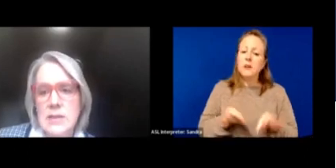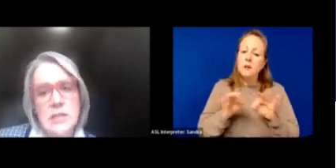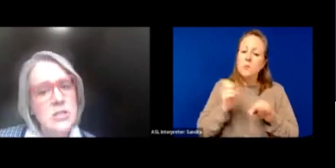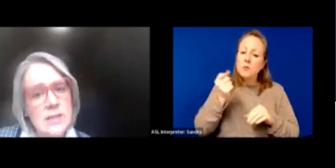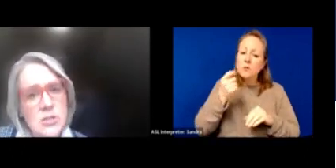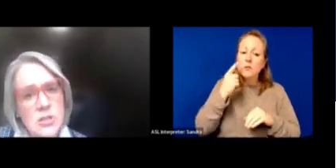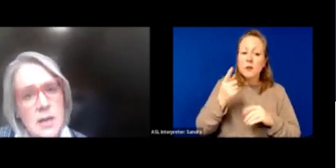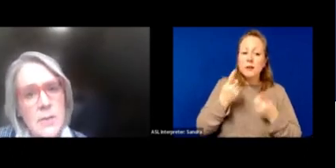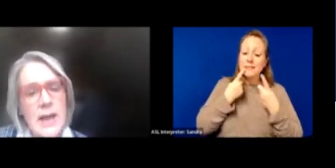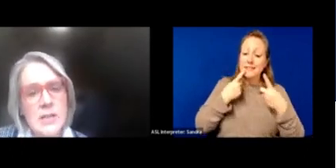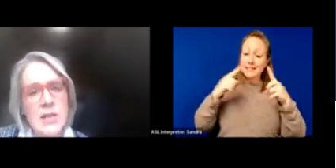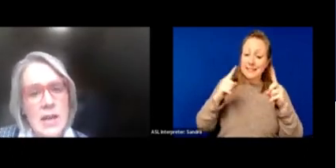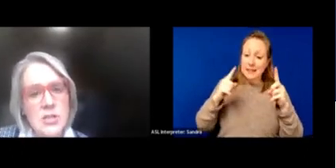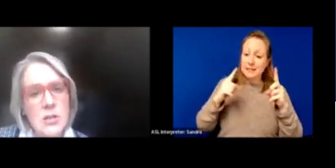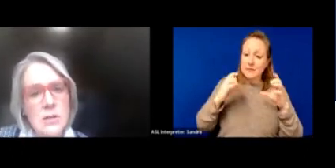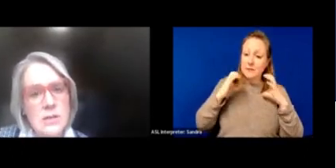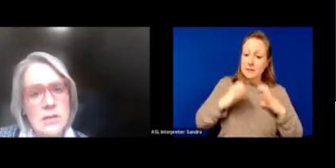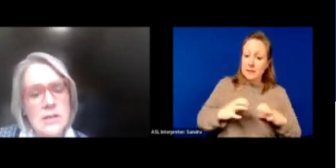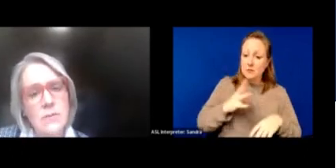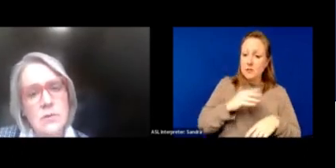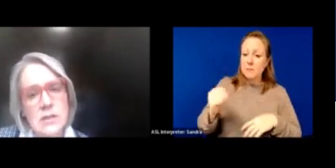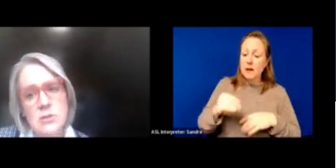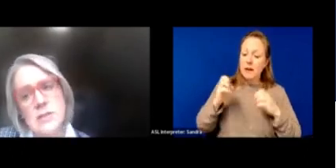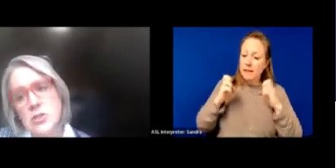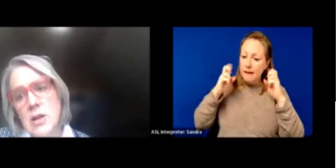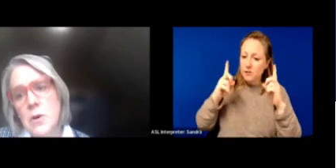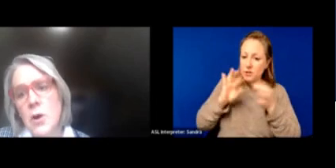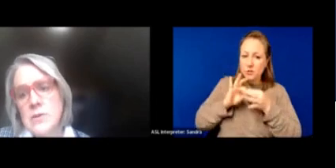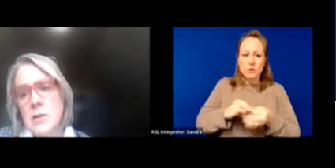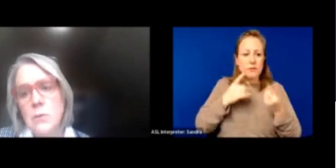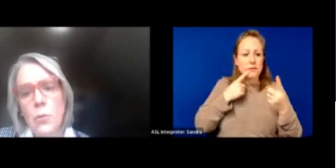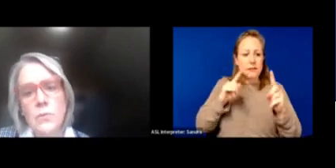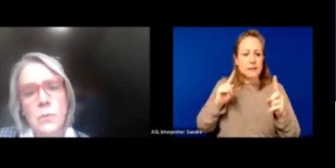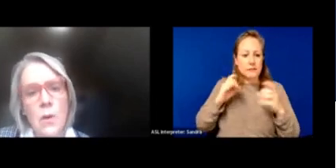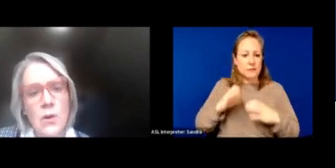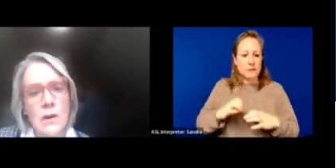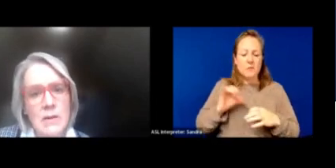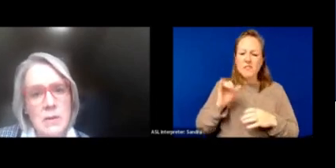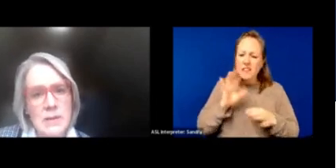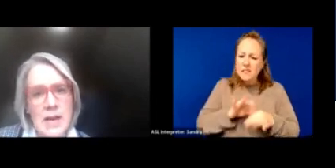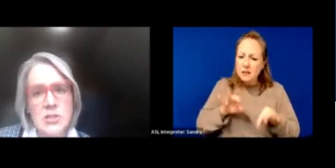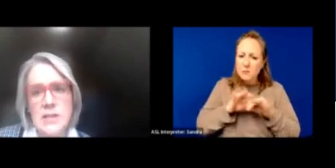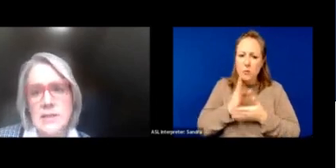citizenship and education on successful citizenship was an important part of implementation